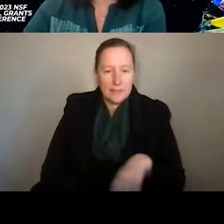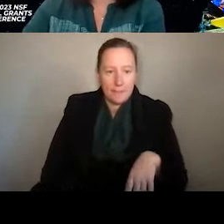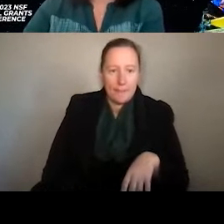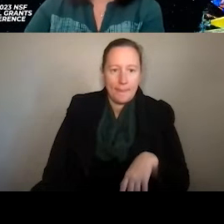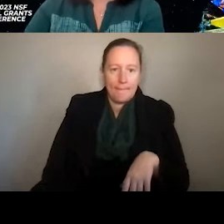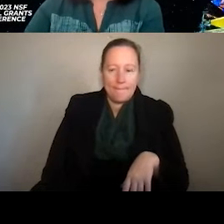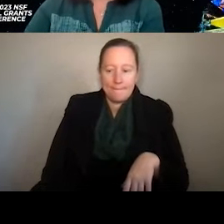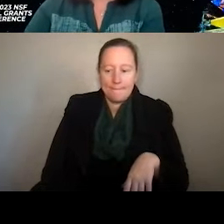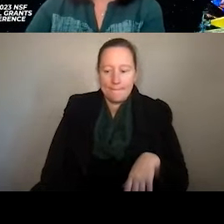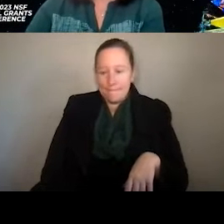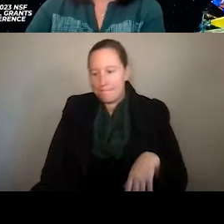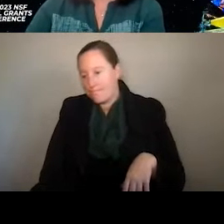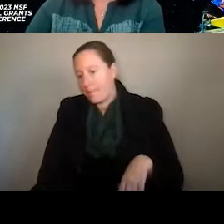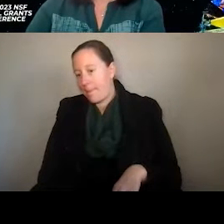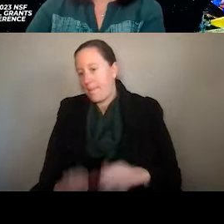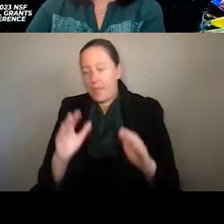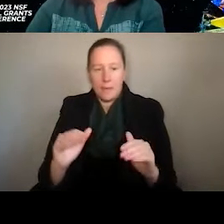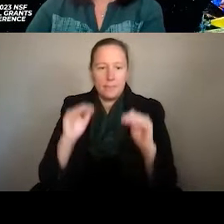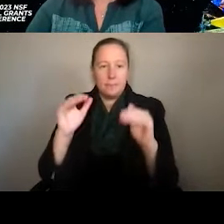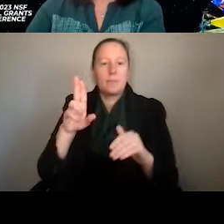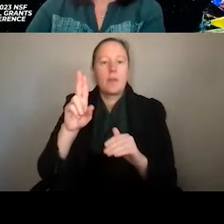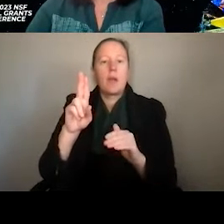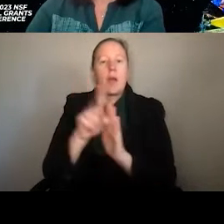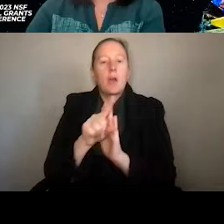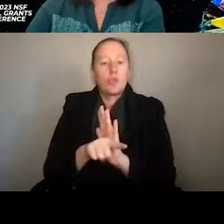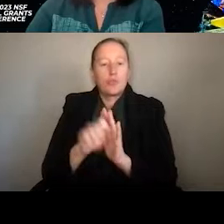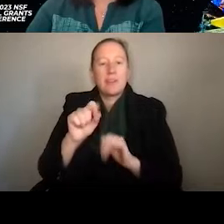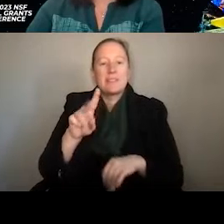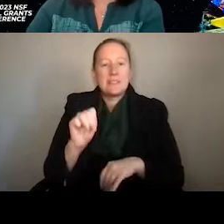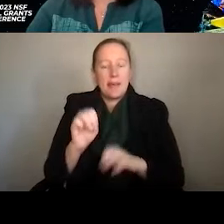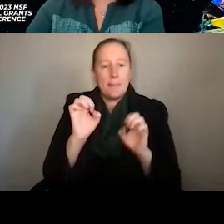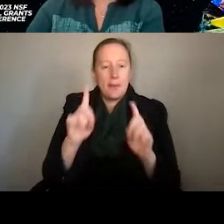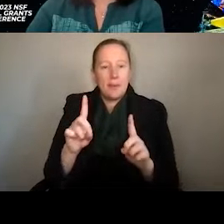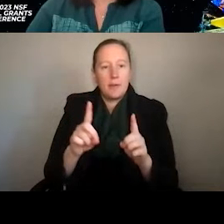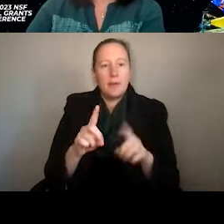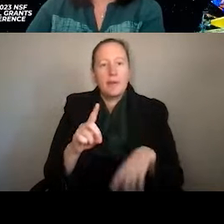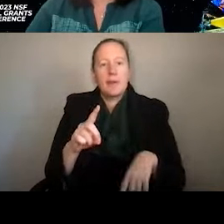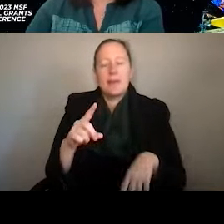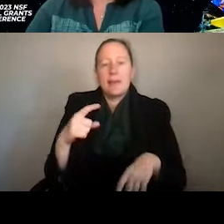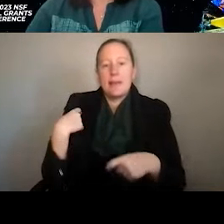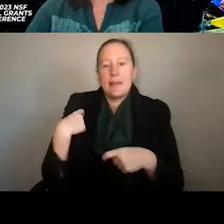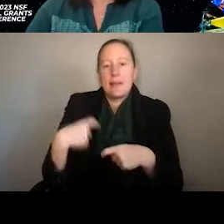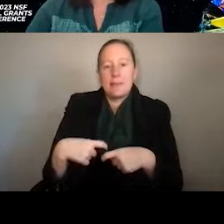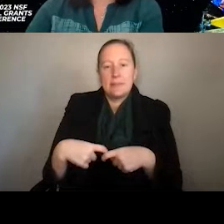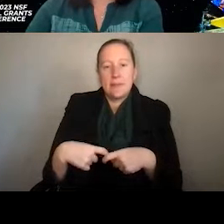The Improving Undergraduate STEM Education: Hispanic-Serving Institutions, or HSI program.